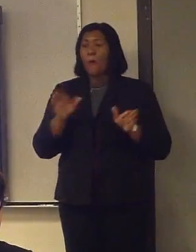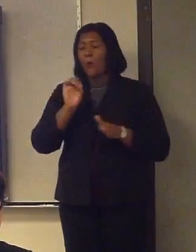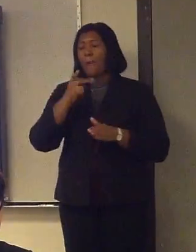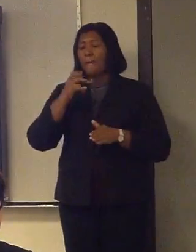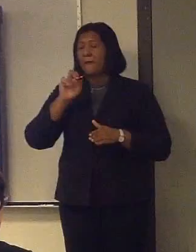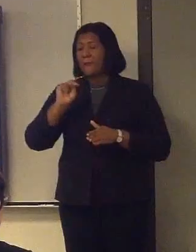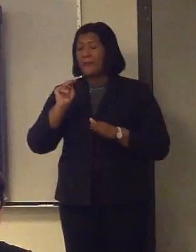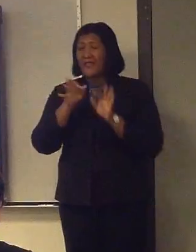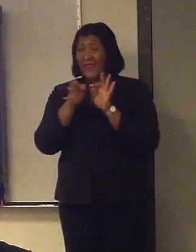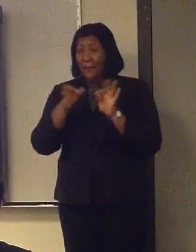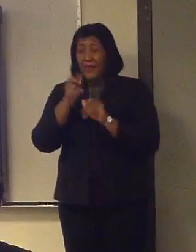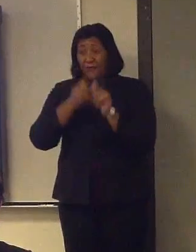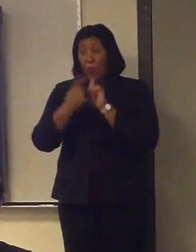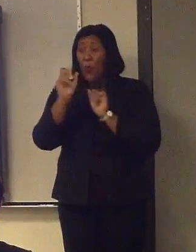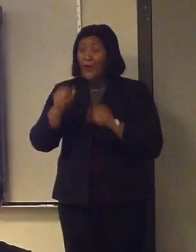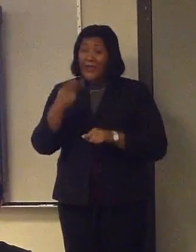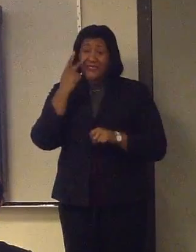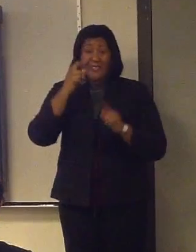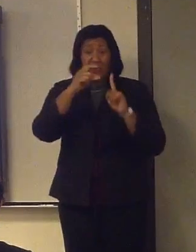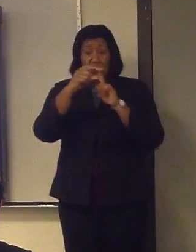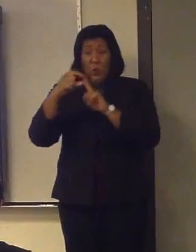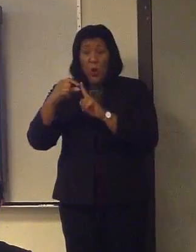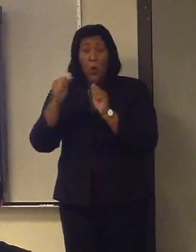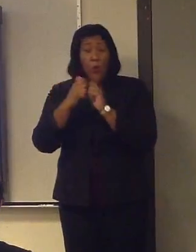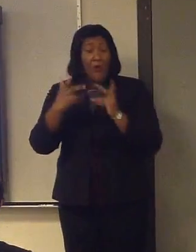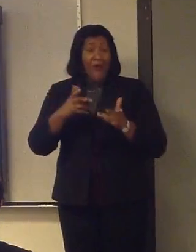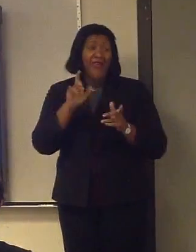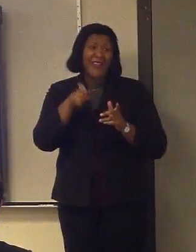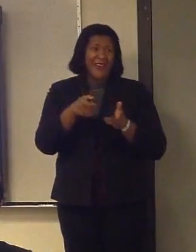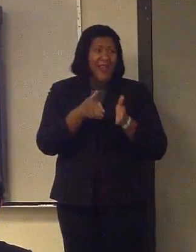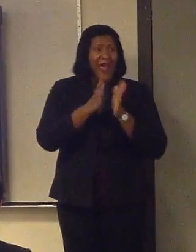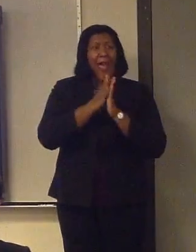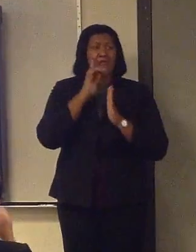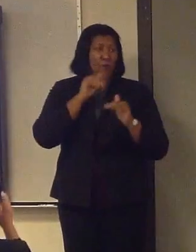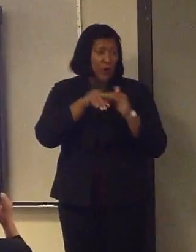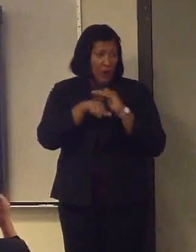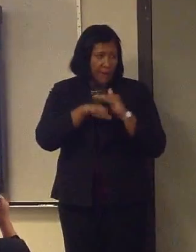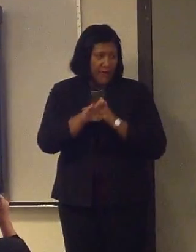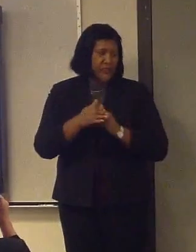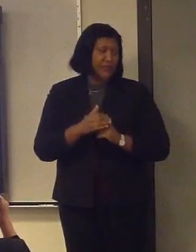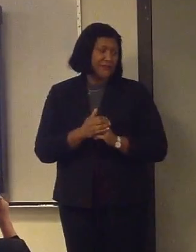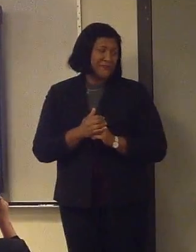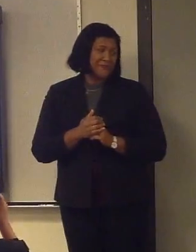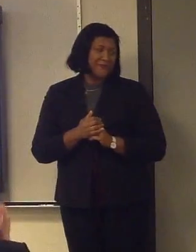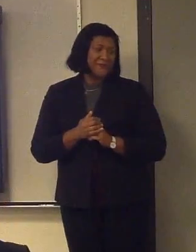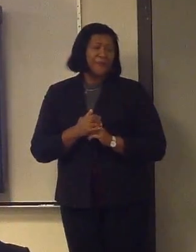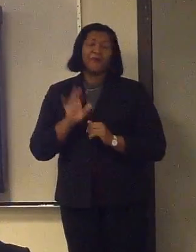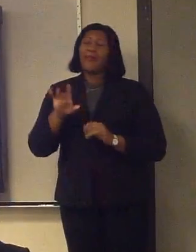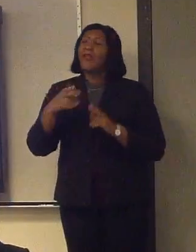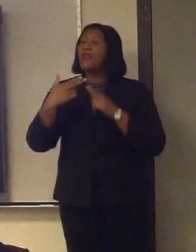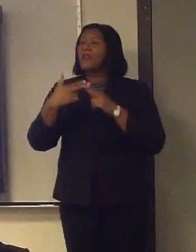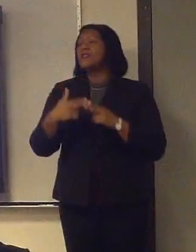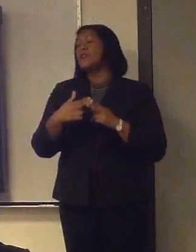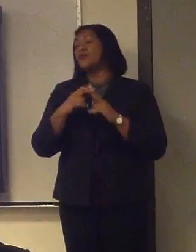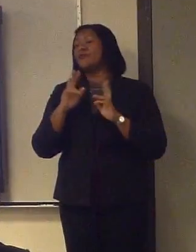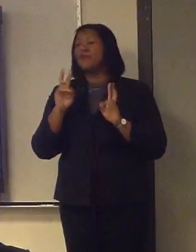see the words without having to ask for the accommodation. That is considered universal